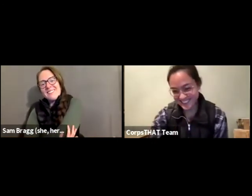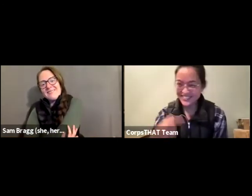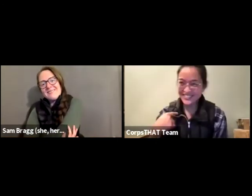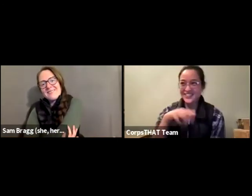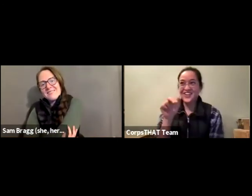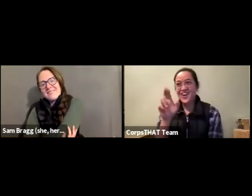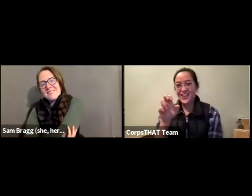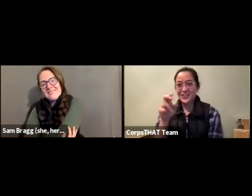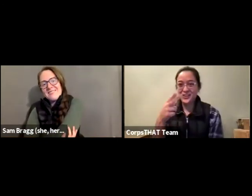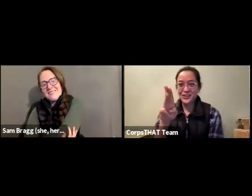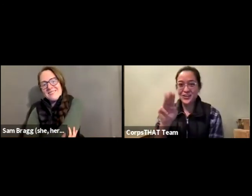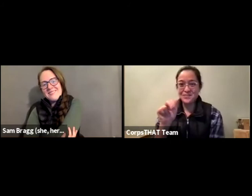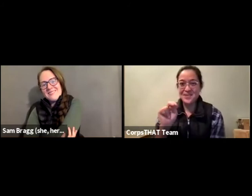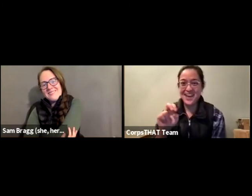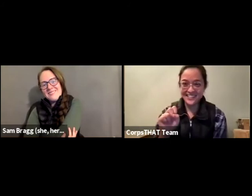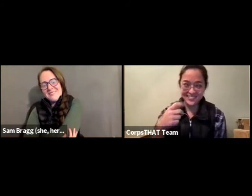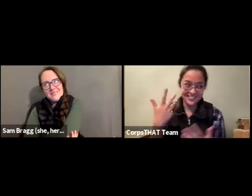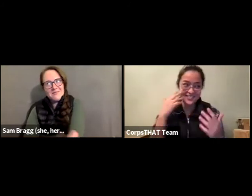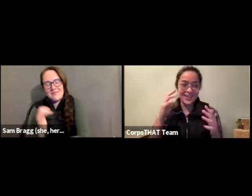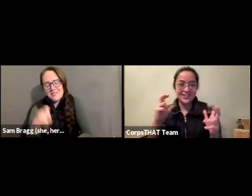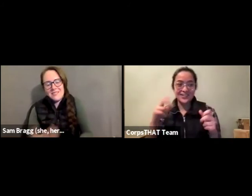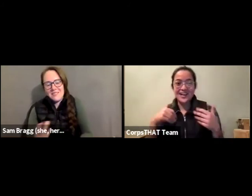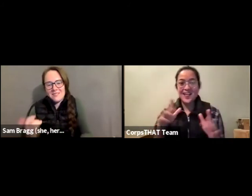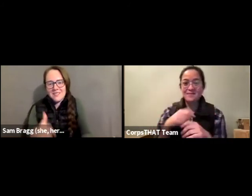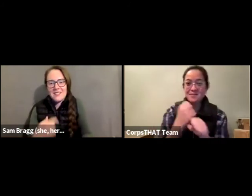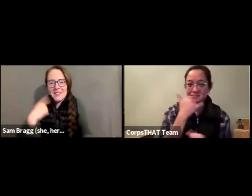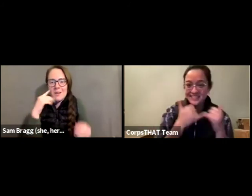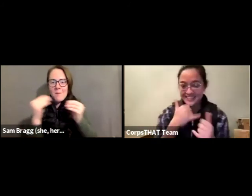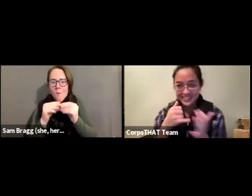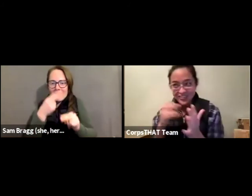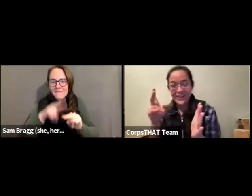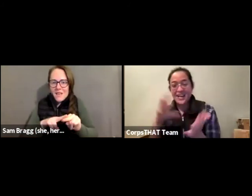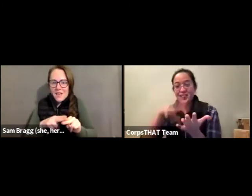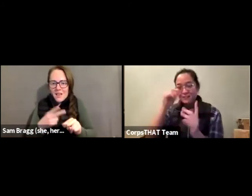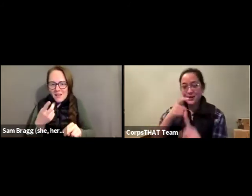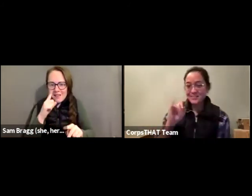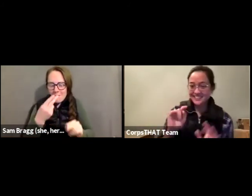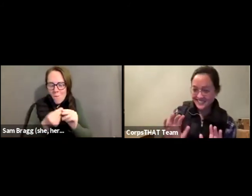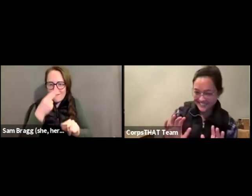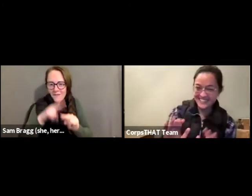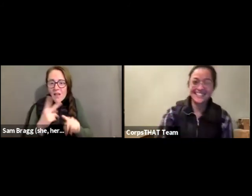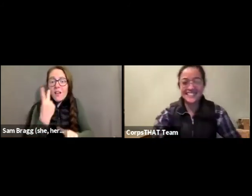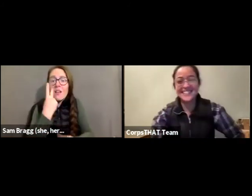yeah you're right and we're all human right exactly we're allowed to make mistakes yeah